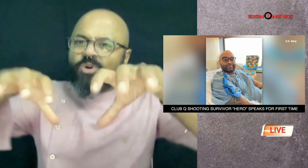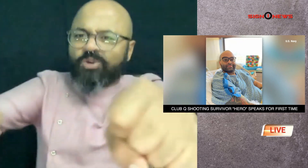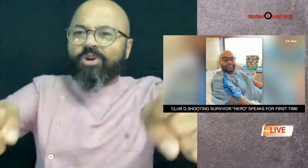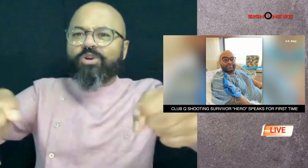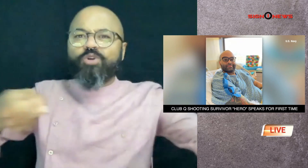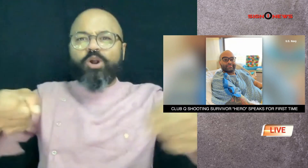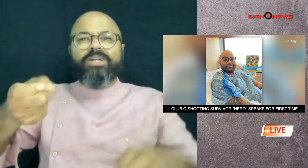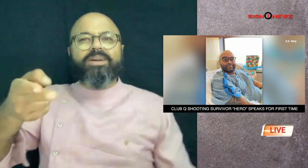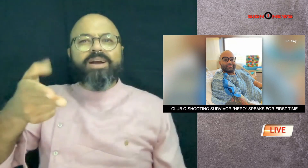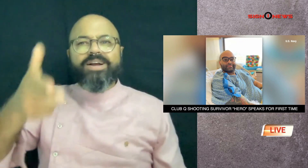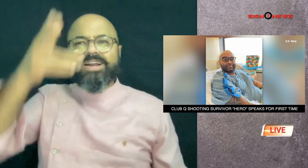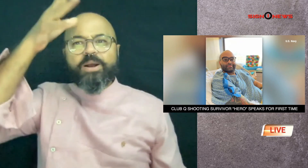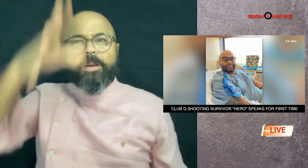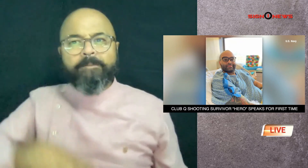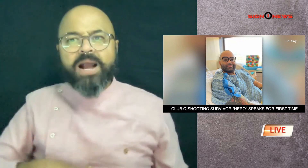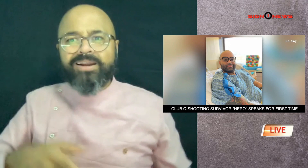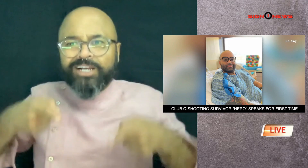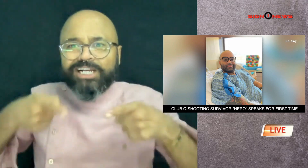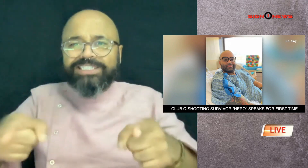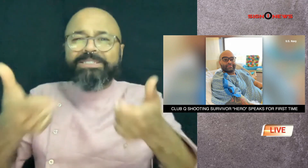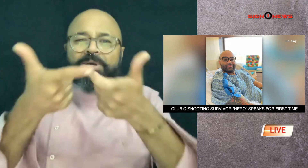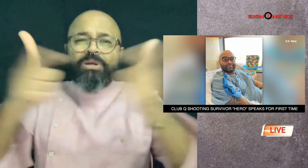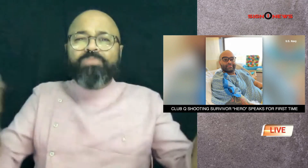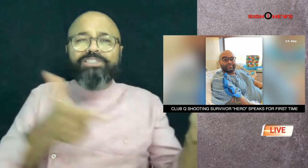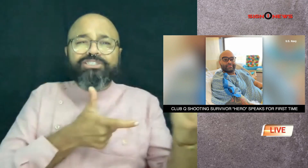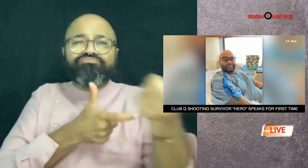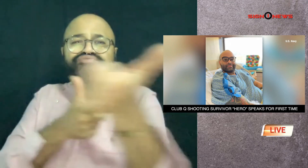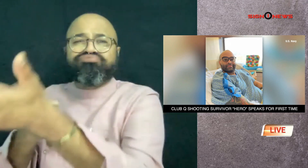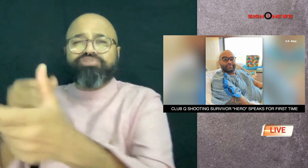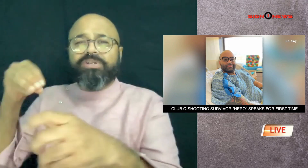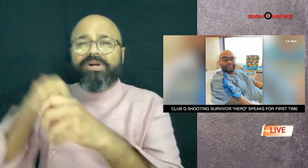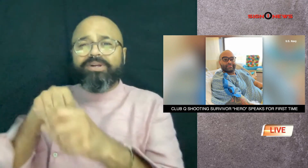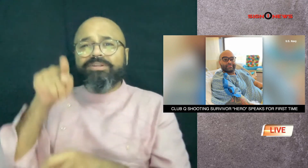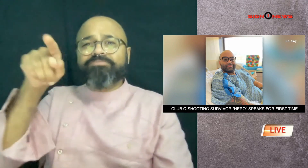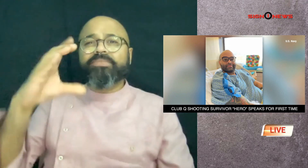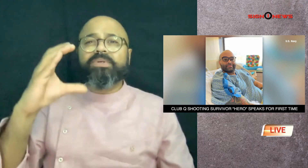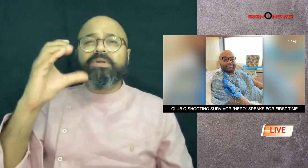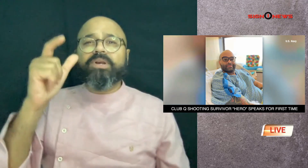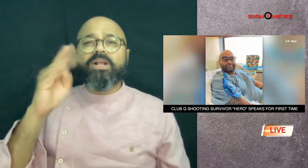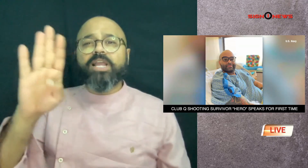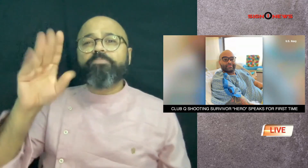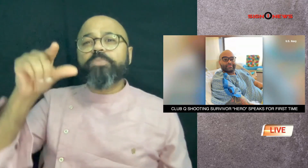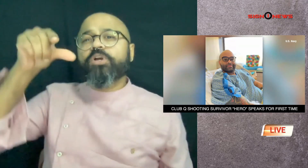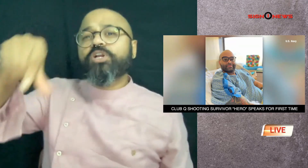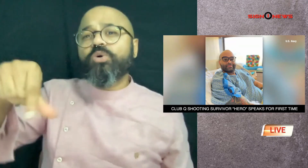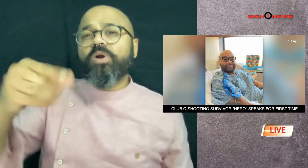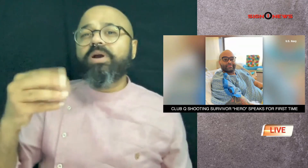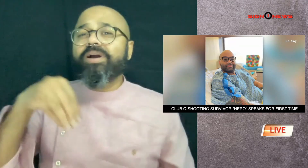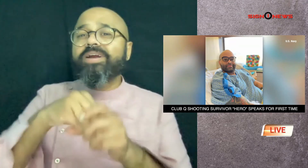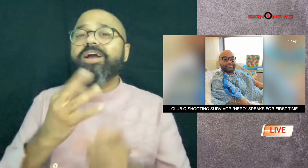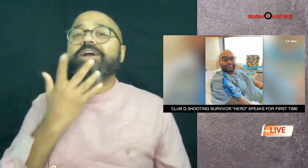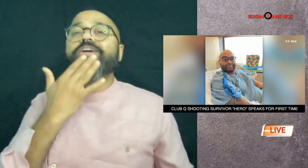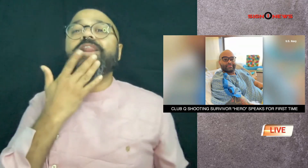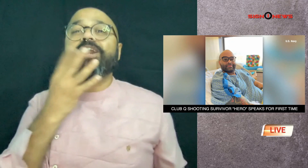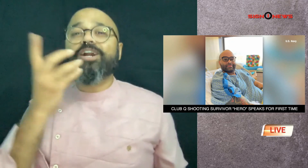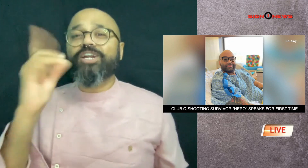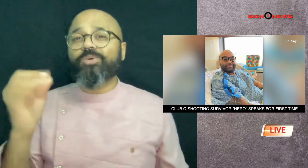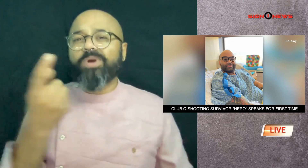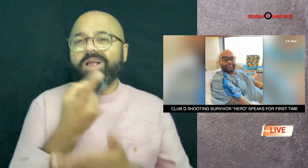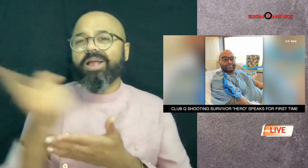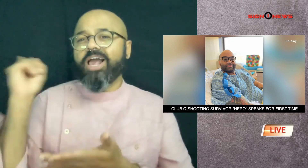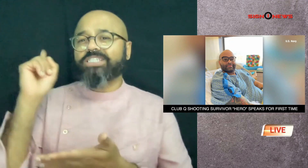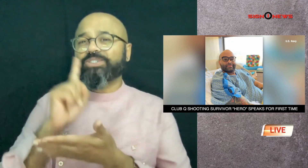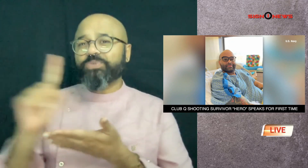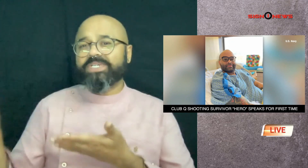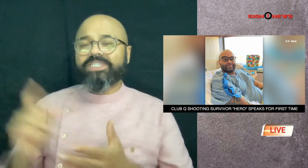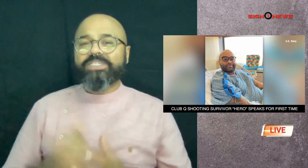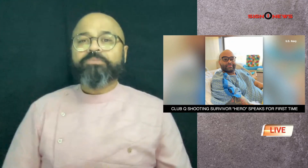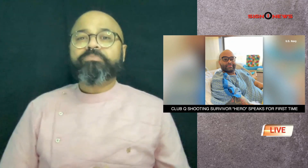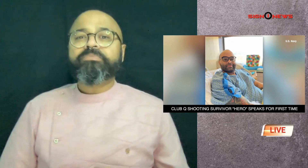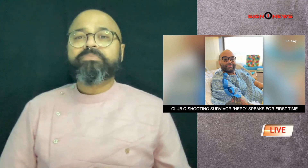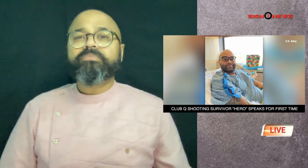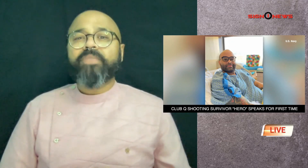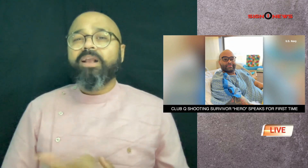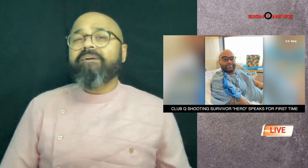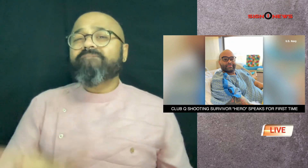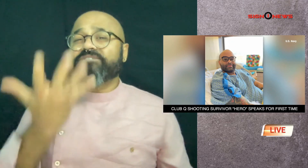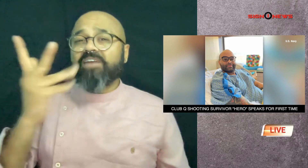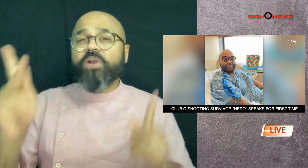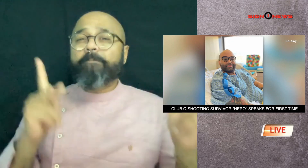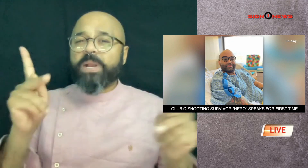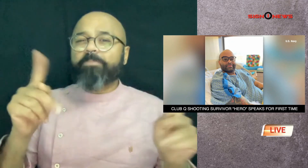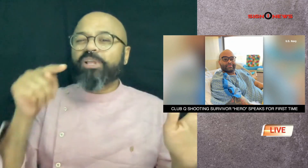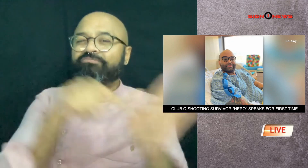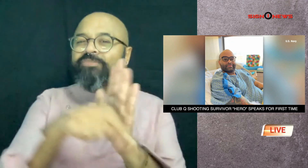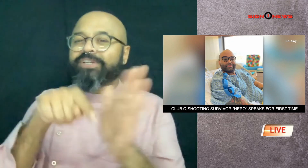gunmen during the mass shooting at Club Q in Colorado last week five people were killed